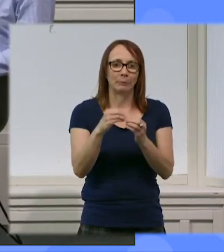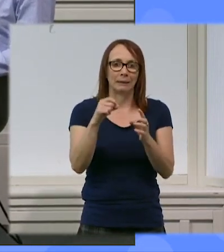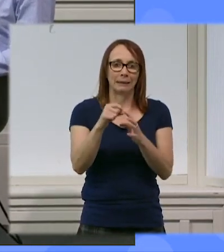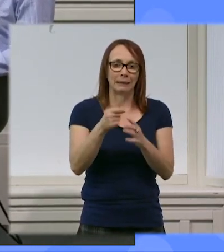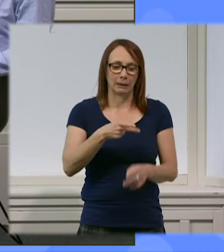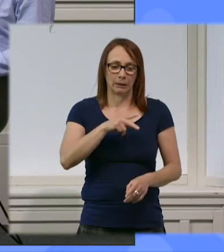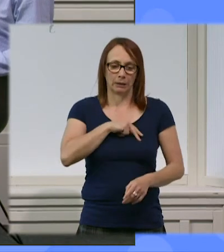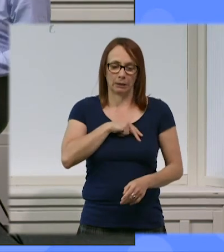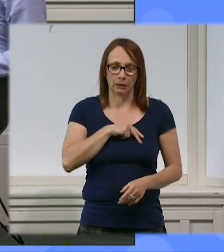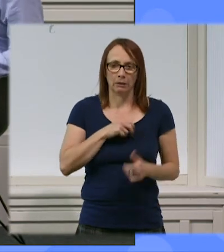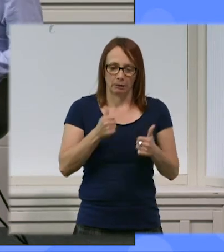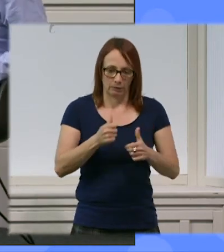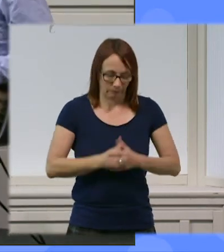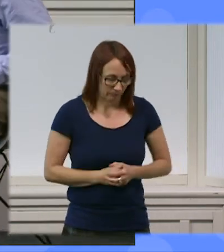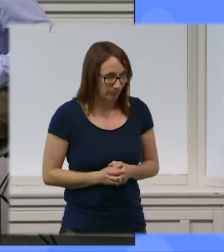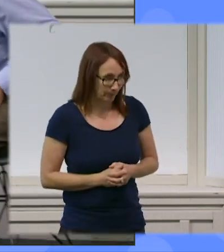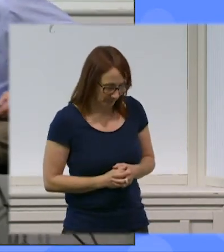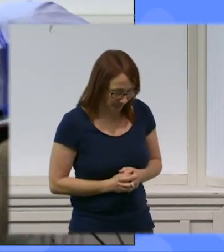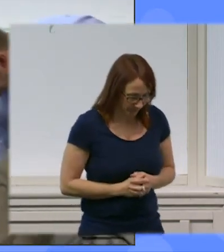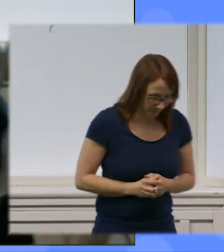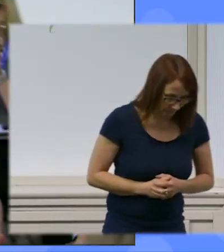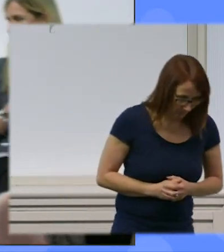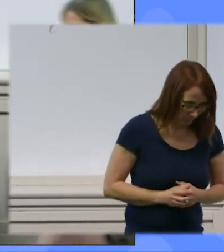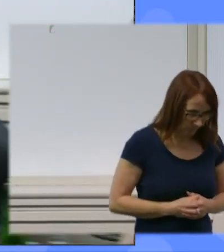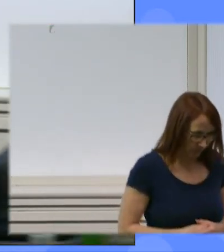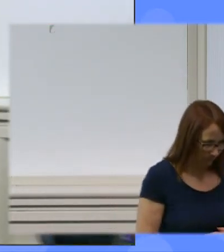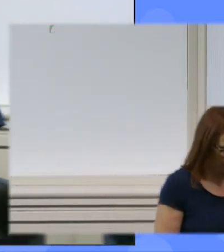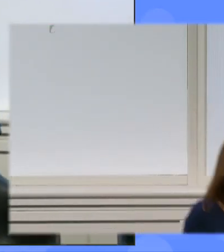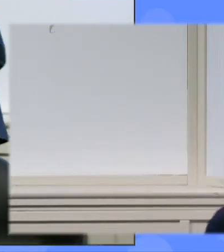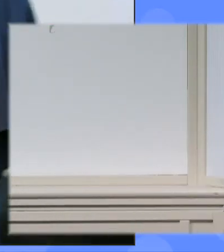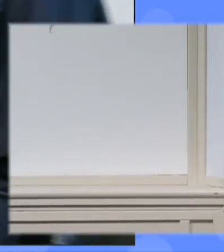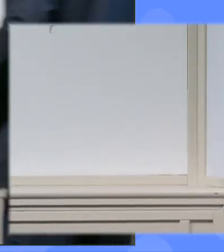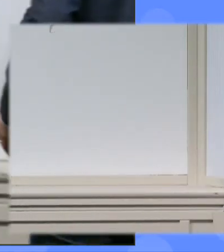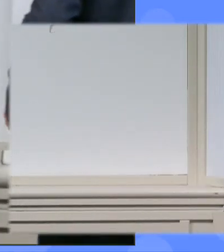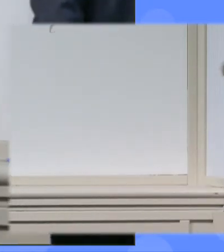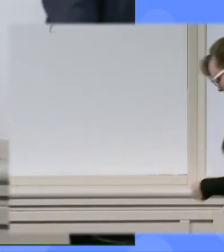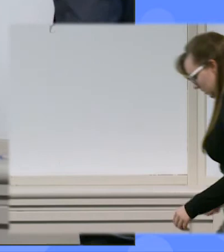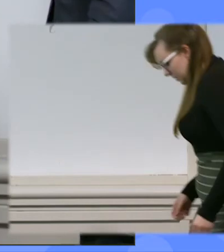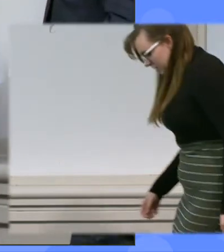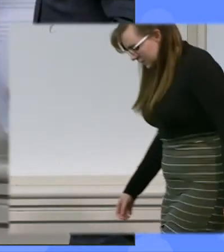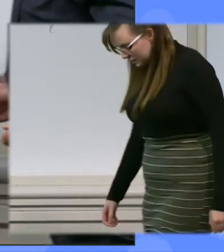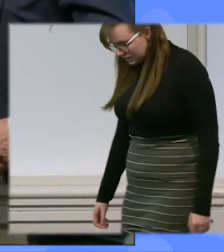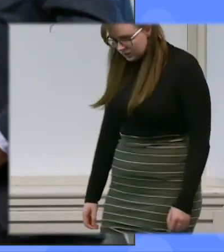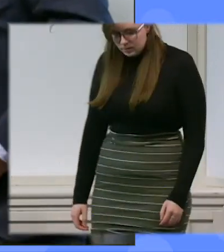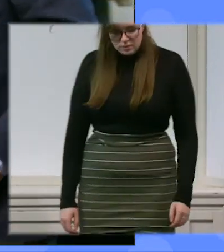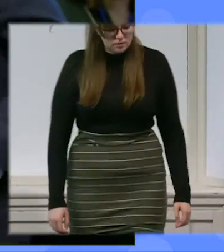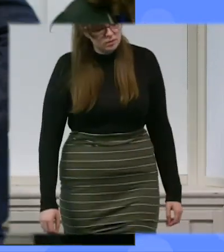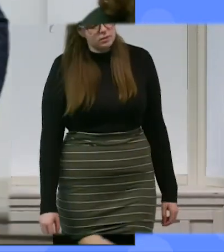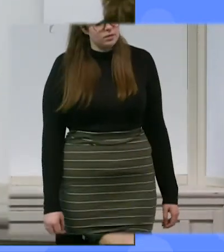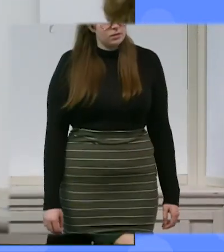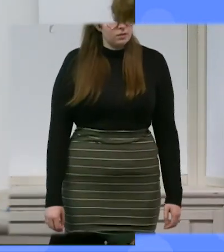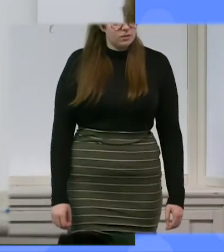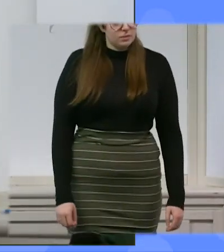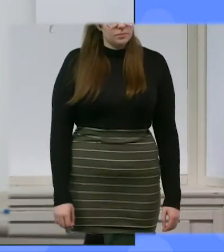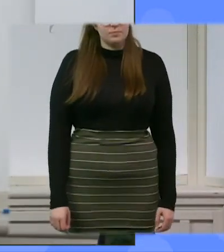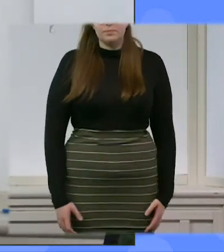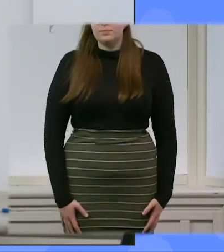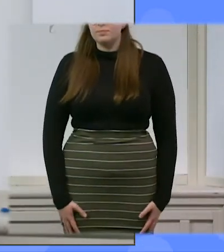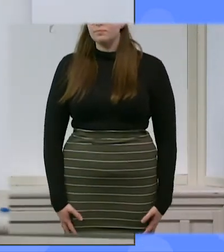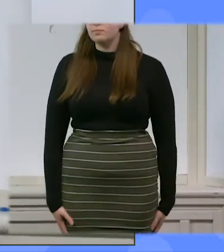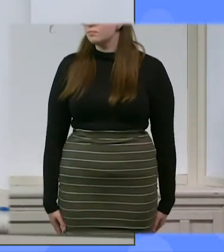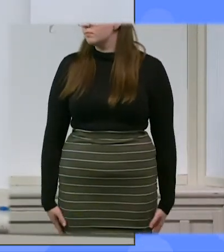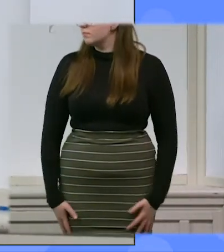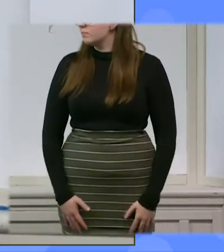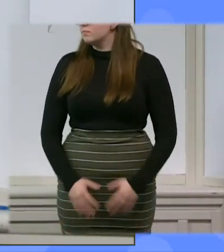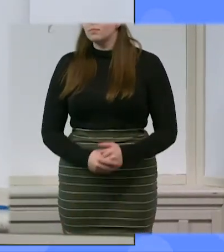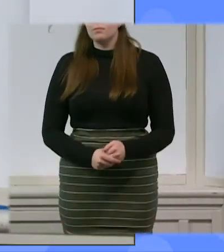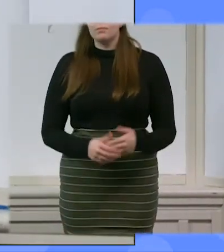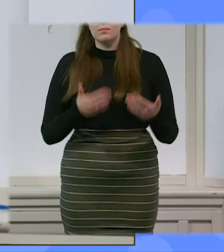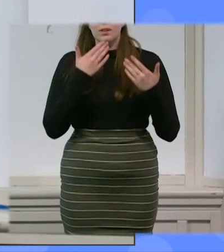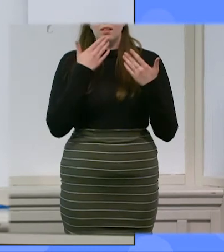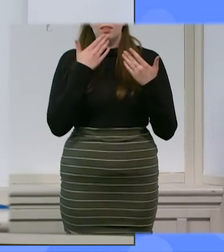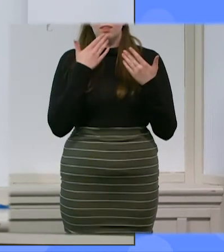you sound if you want to come up here and thank you very much and good